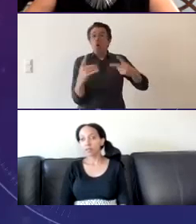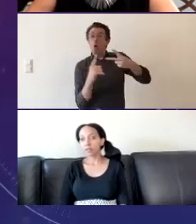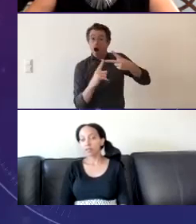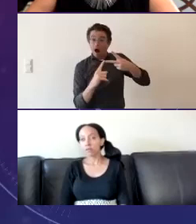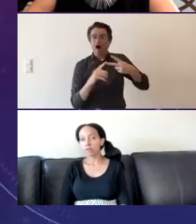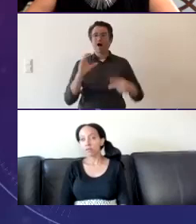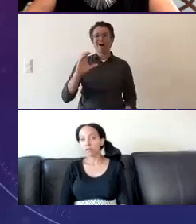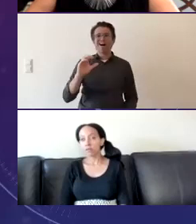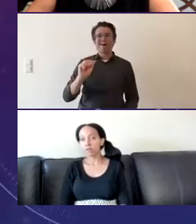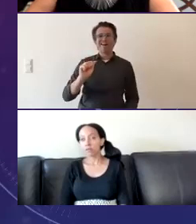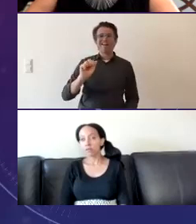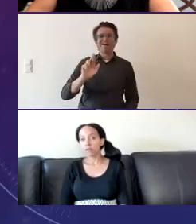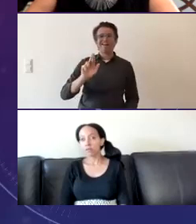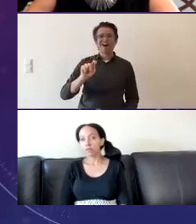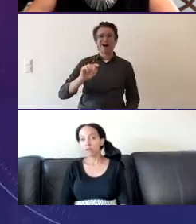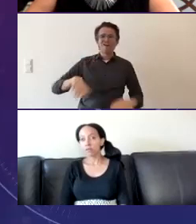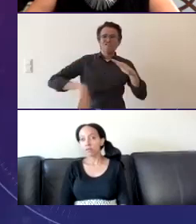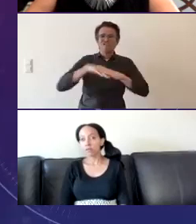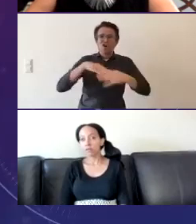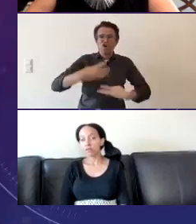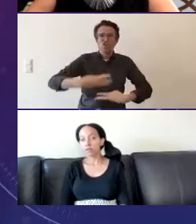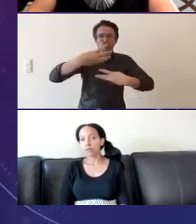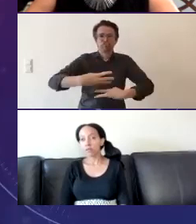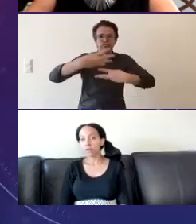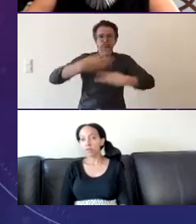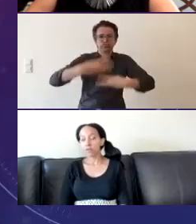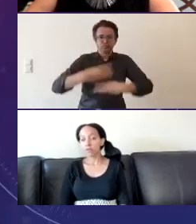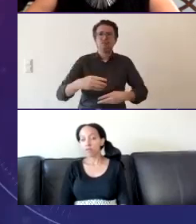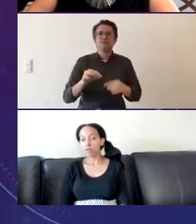you need to make the fonts bigger or a different background you can put it up